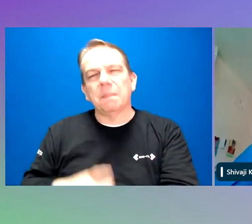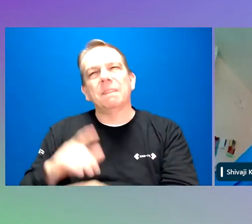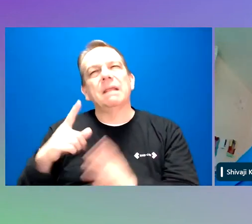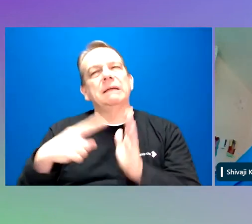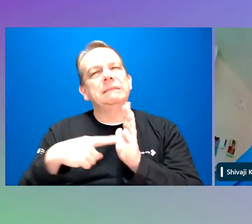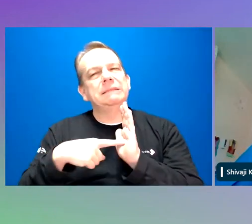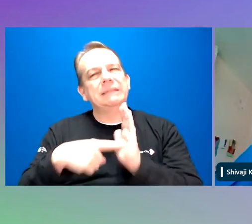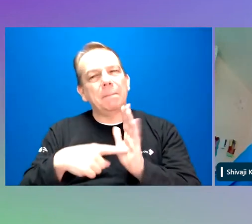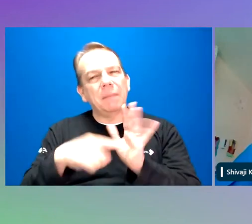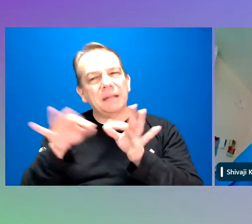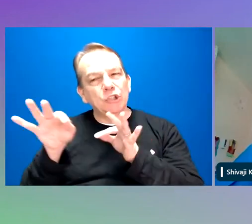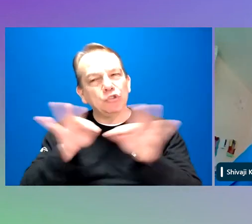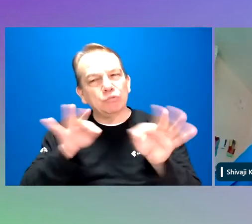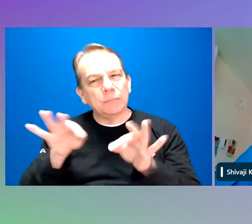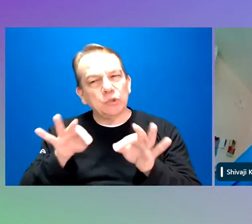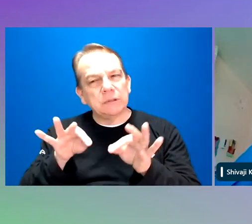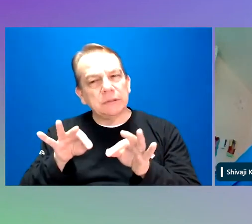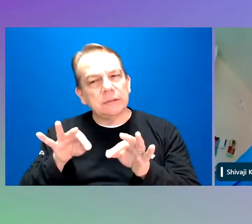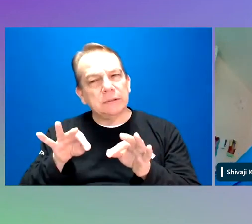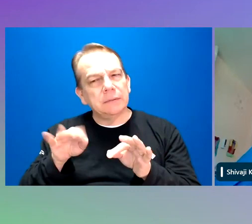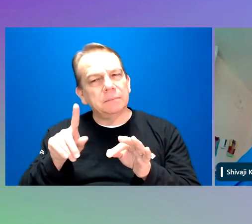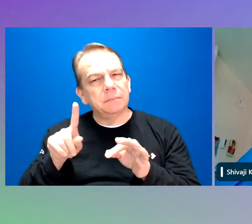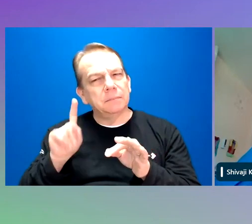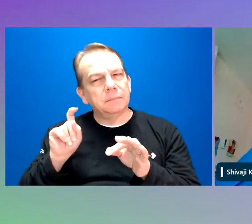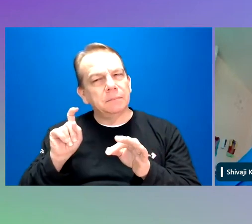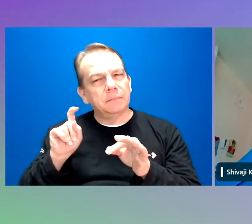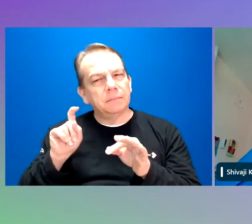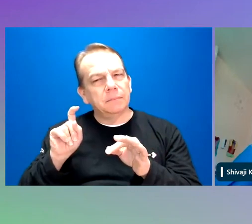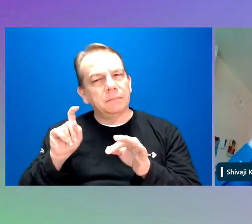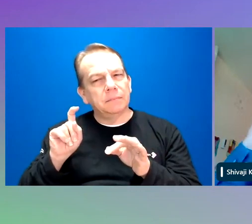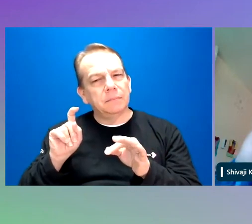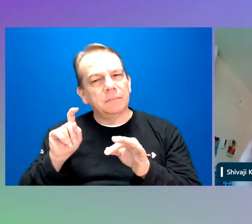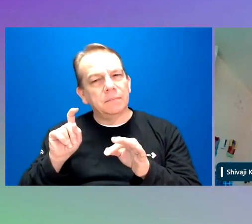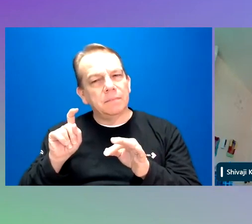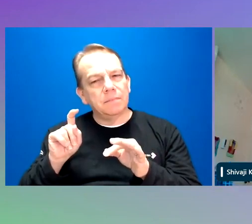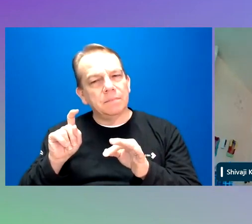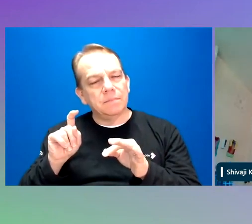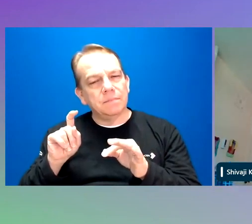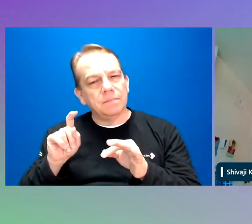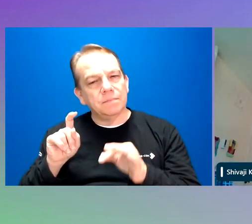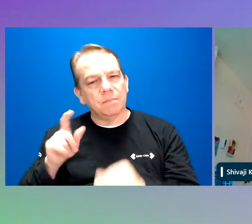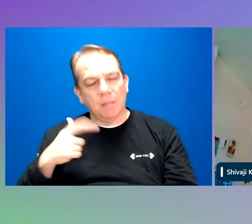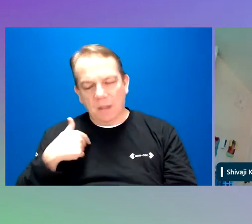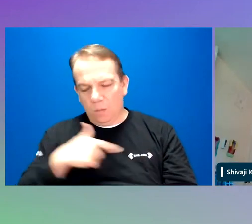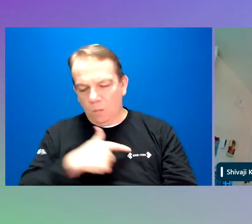actions.